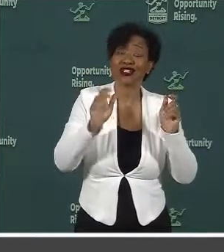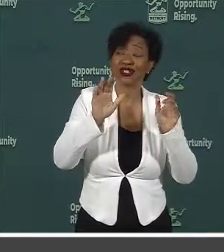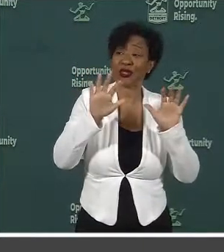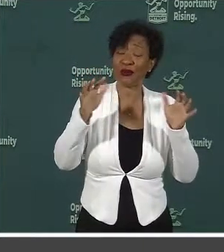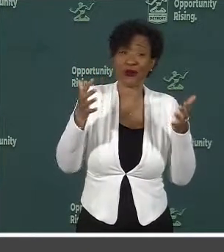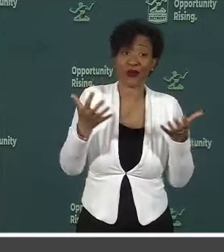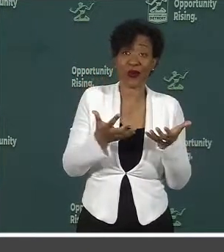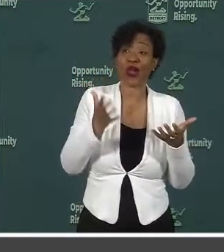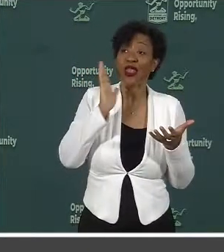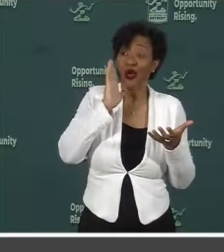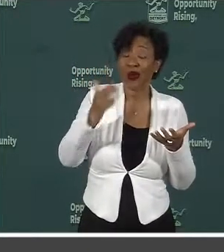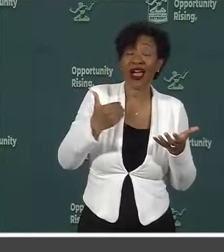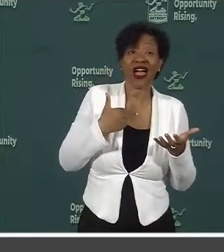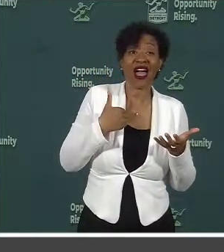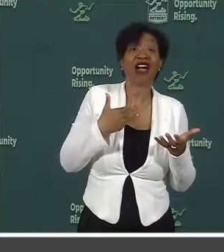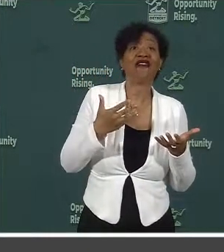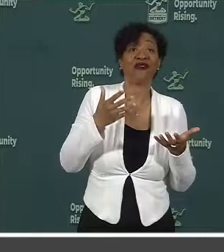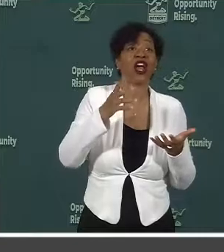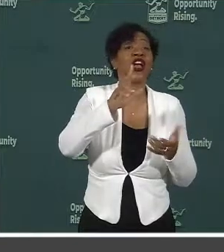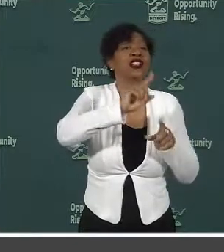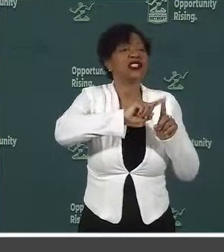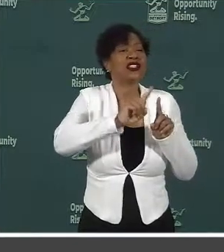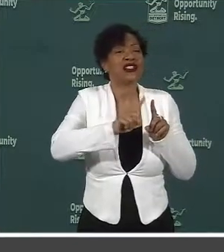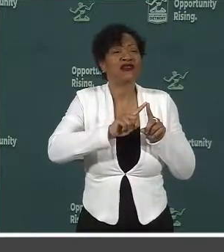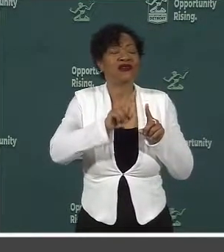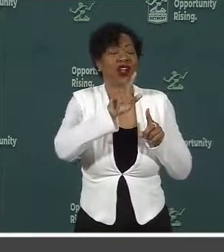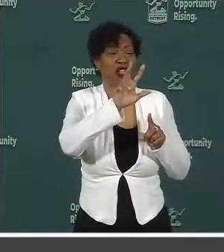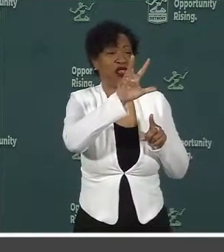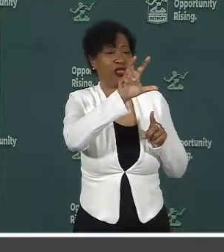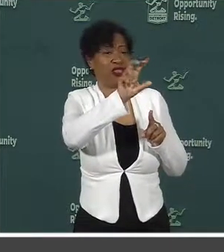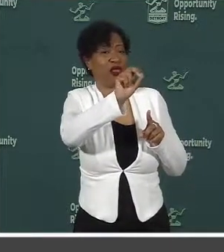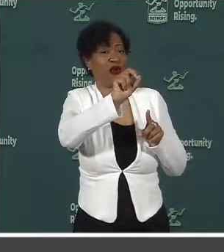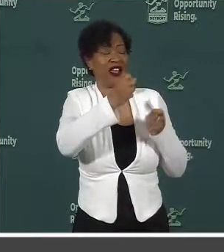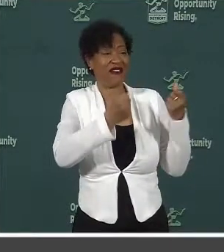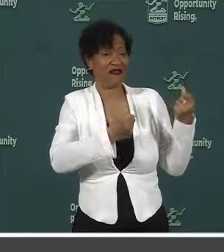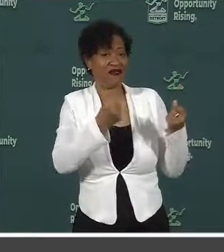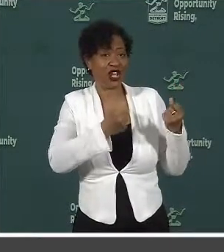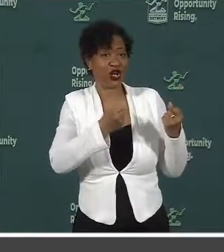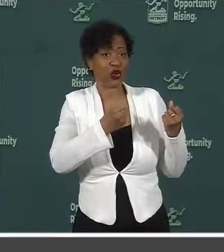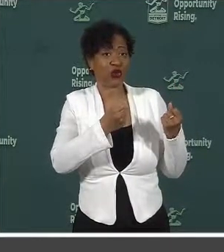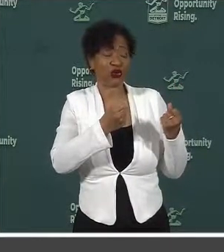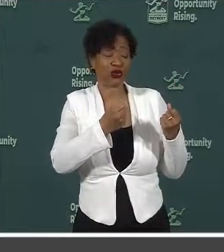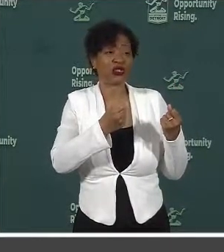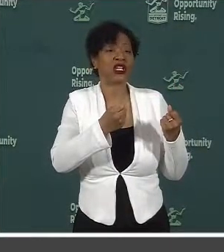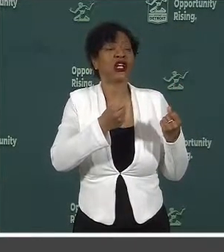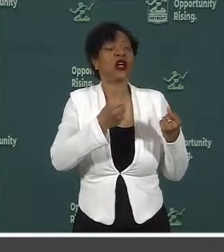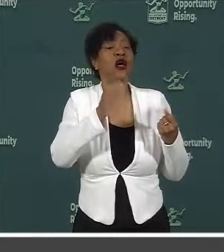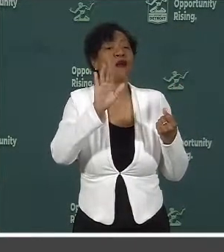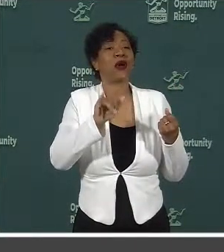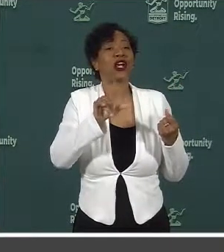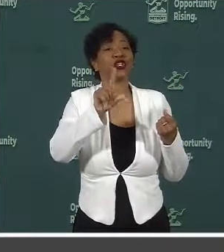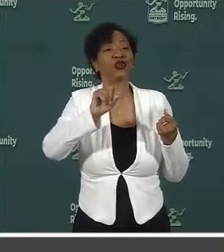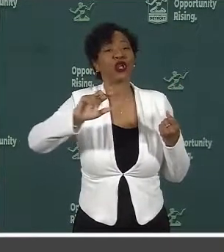FIVE THEY'RE GOING TO BE ALL ELECTRIC BY TWENTY THIRTY FIVE BUT THEY'RE FIRST FULLY ELECTRIC VEHICLE FACTORY IS RIGHT HERE IN THE CITY OF